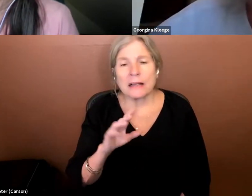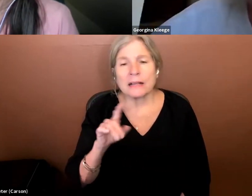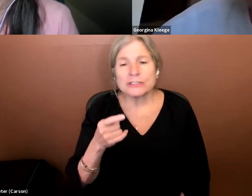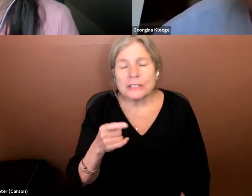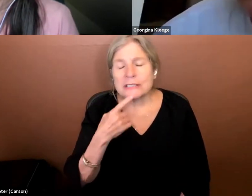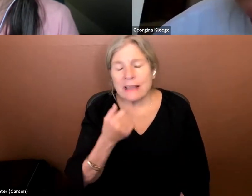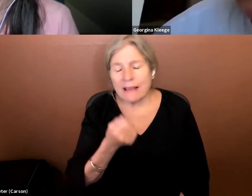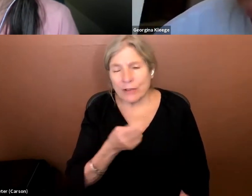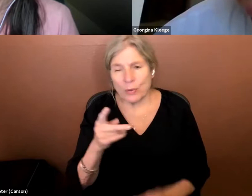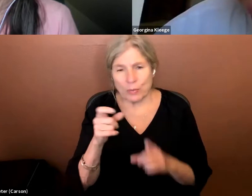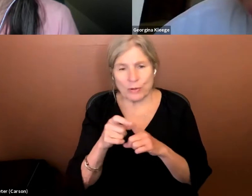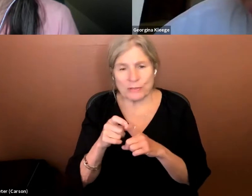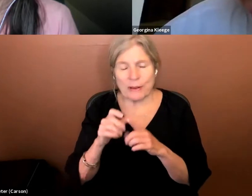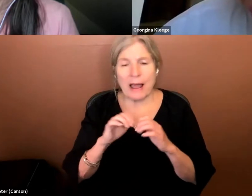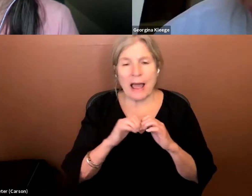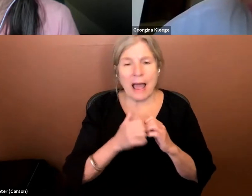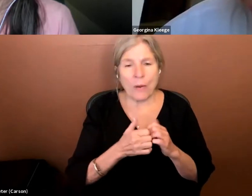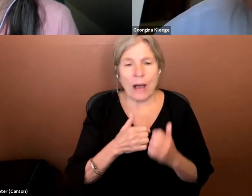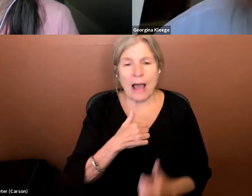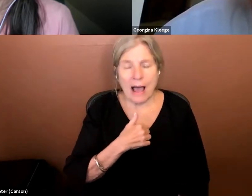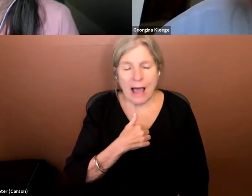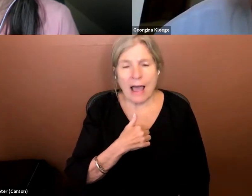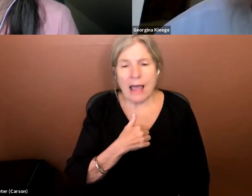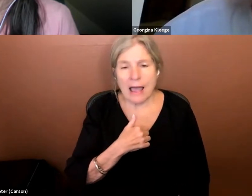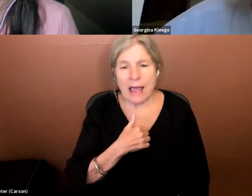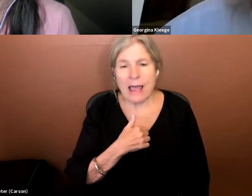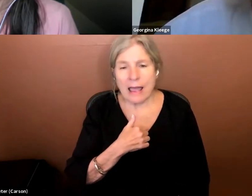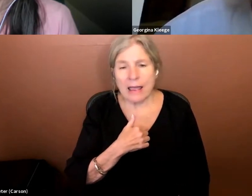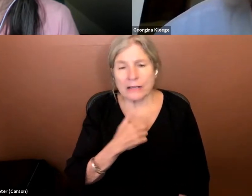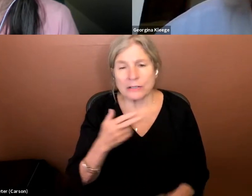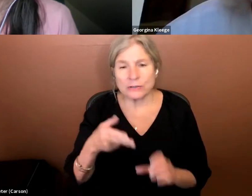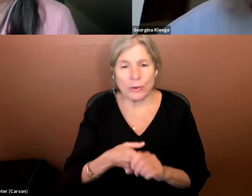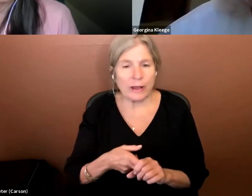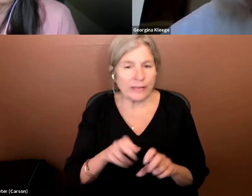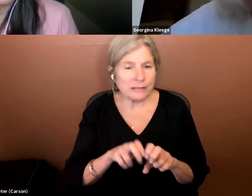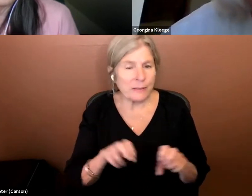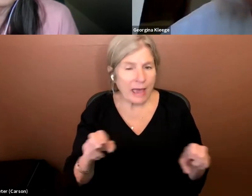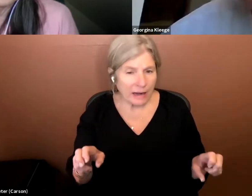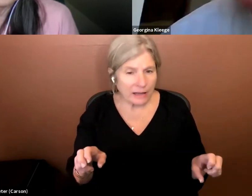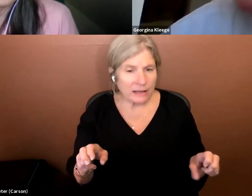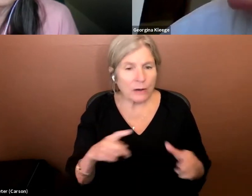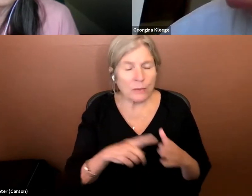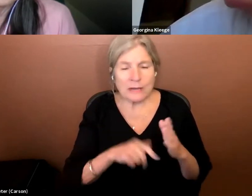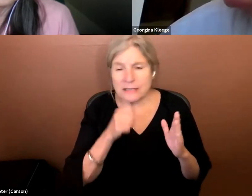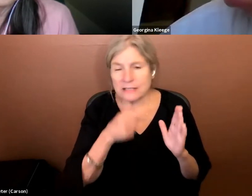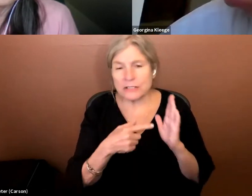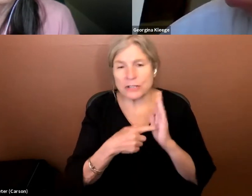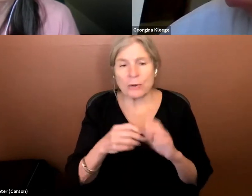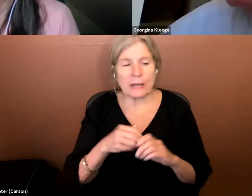words about how I come to this panel . What doesn't show in my picture is